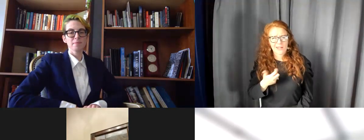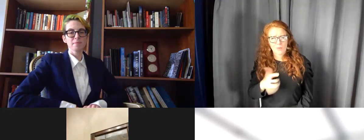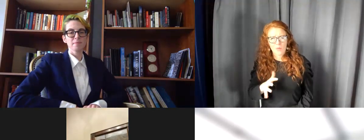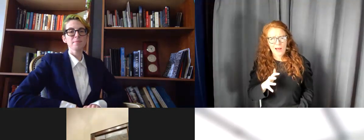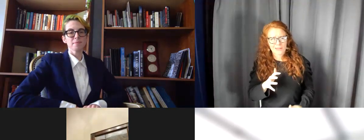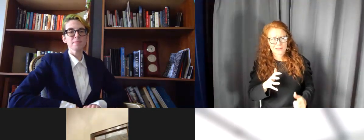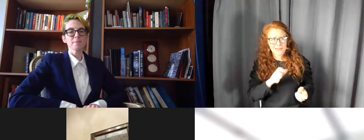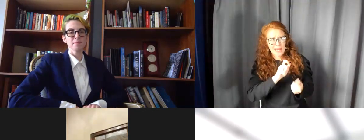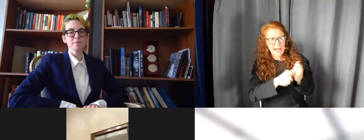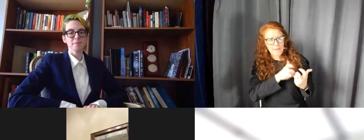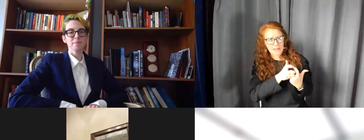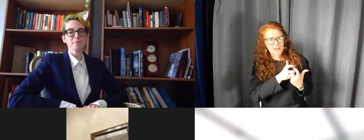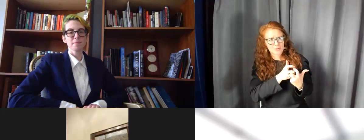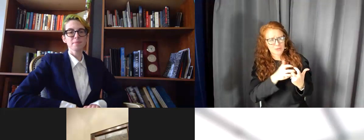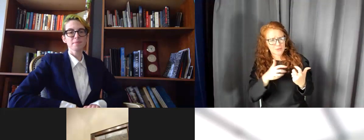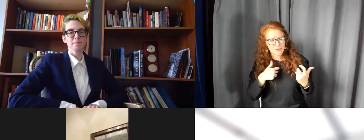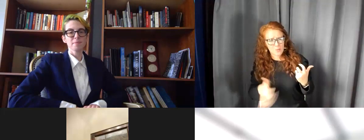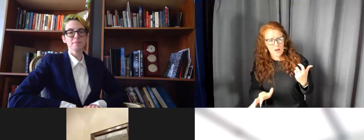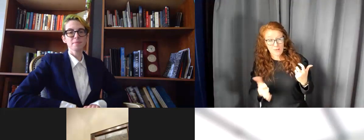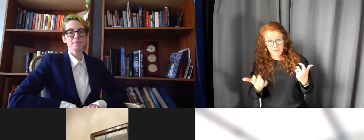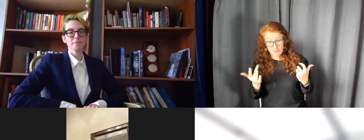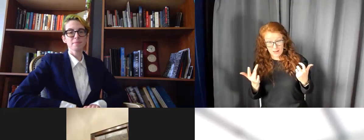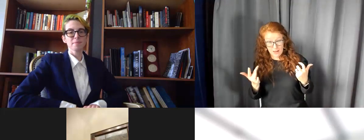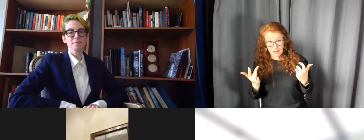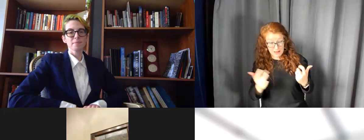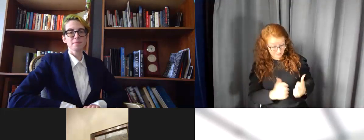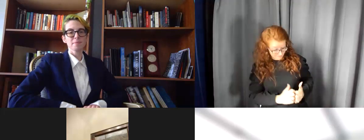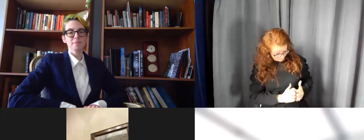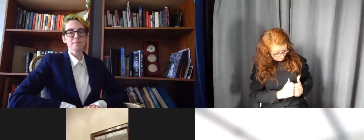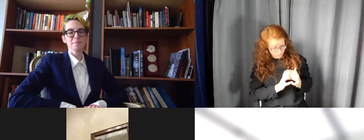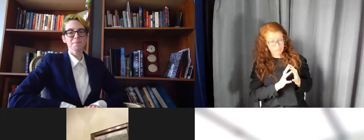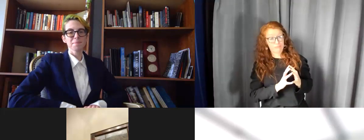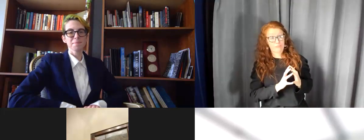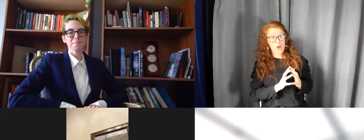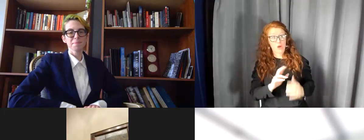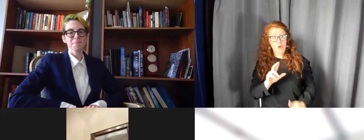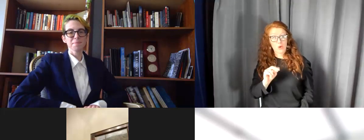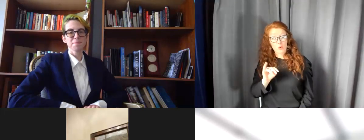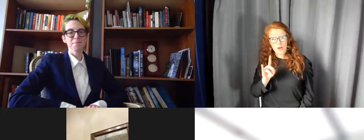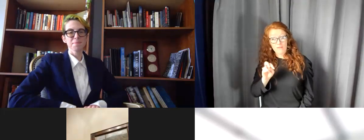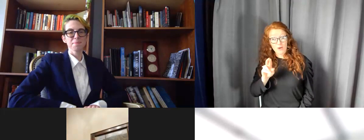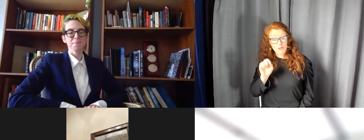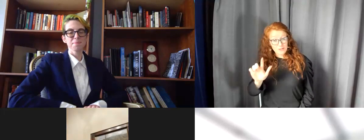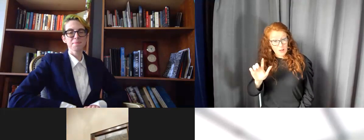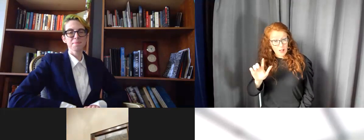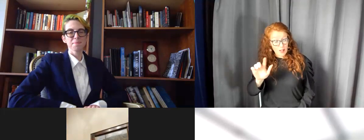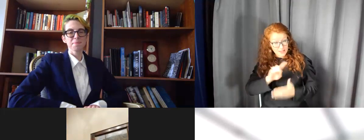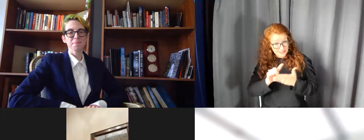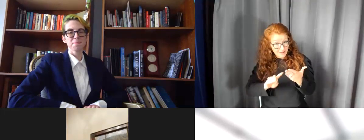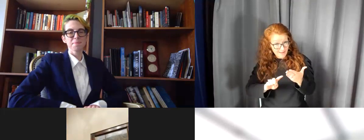Jordan Radford: if everything is made with universal design and mine. there is no need for accommodation.